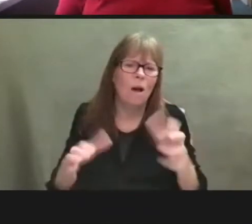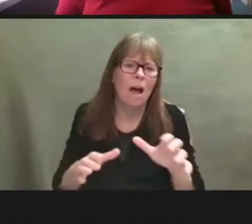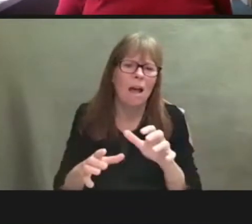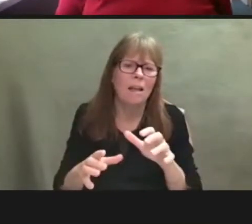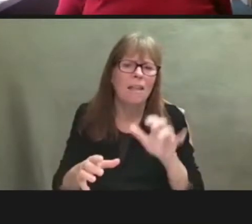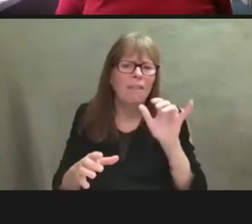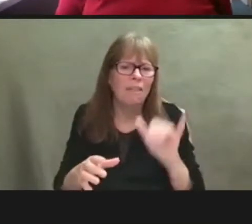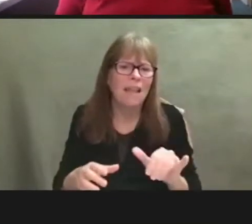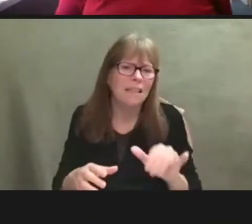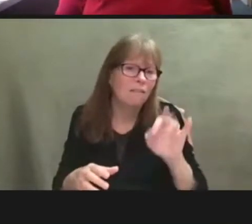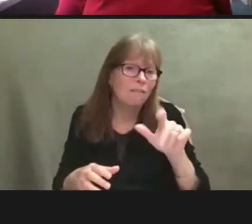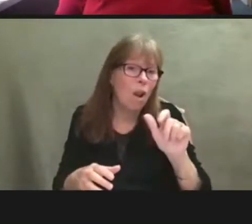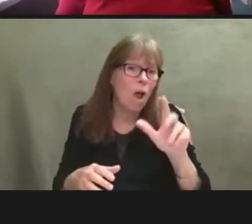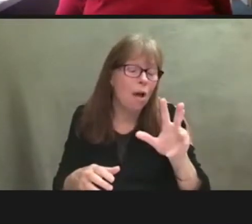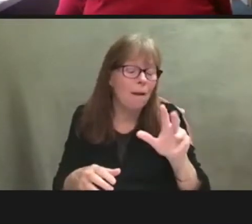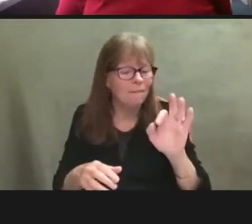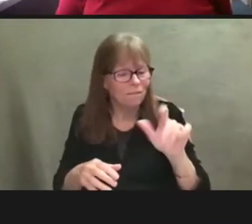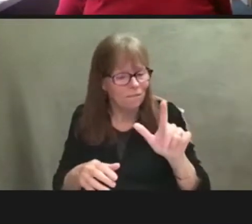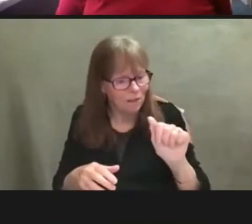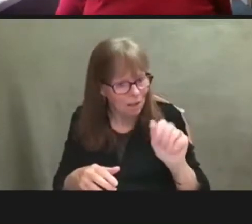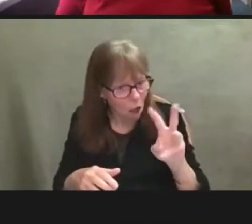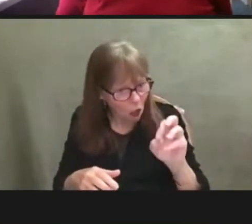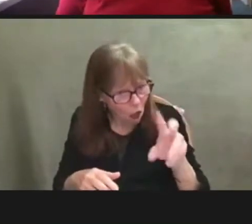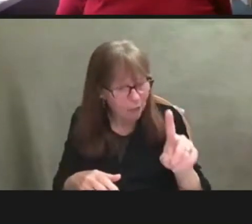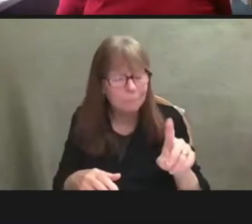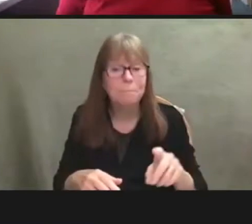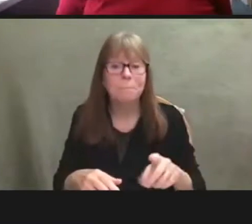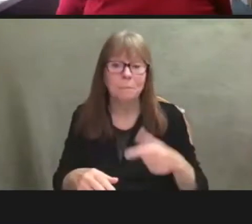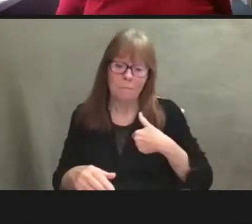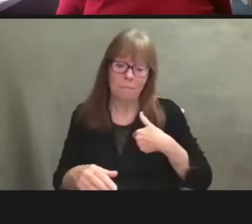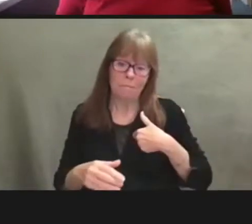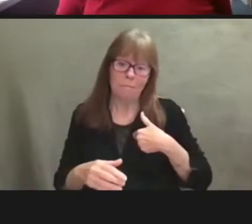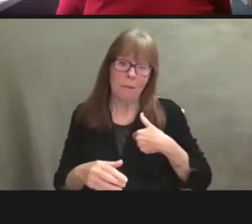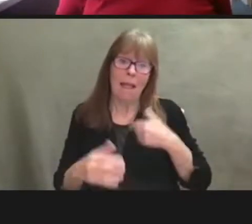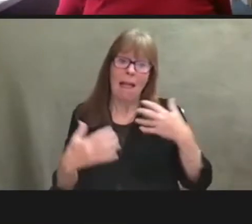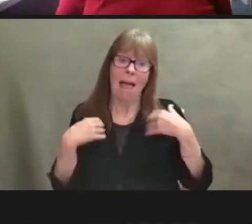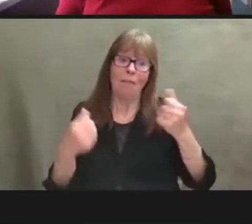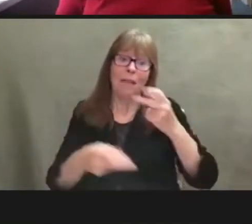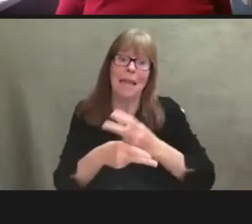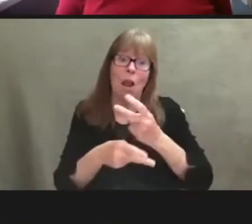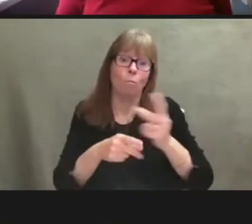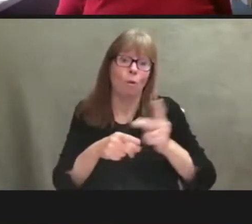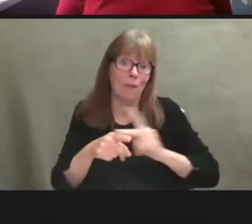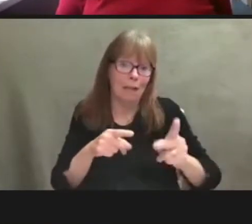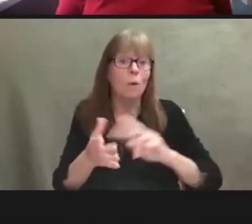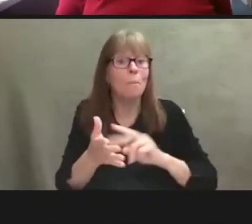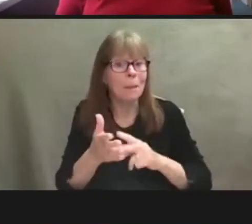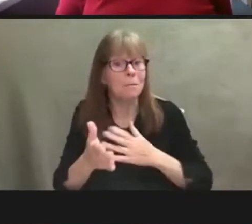Because as a healthcare professional, part of my job is to engage in goal setting and